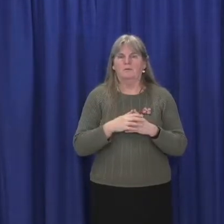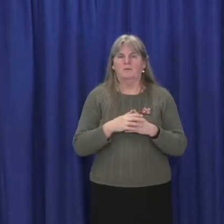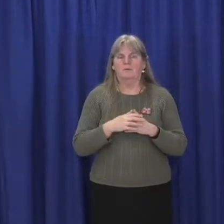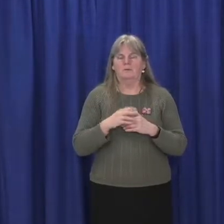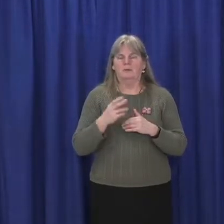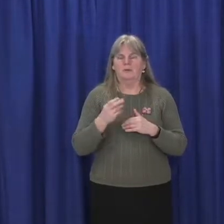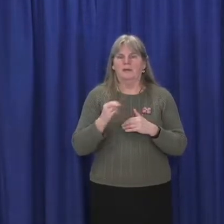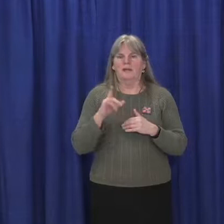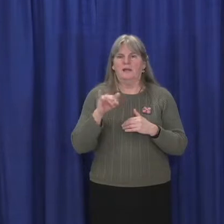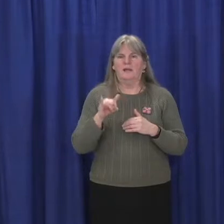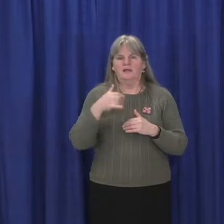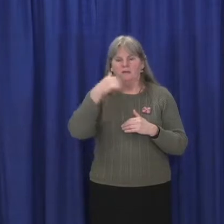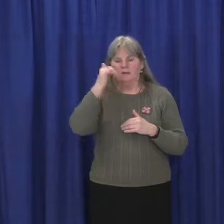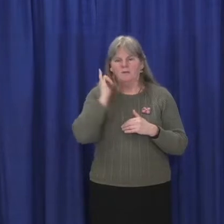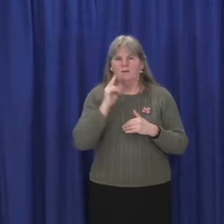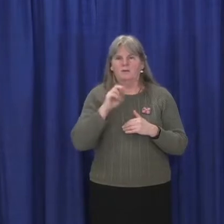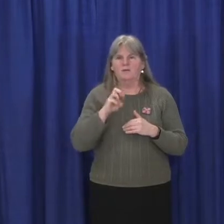at Yukon News.